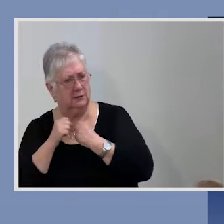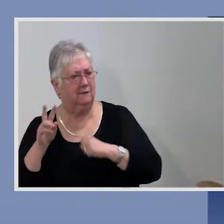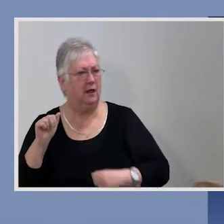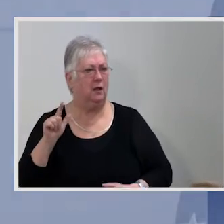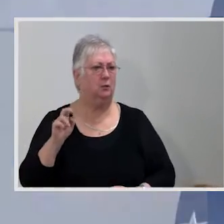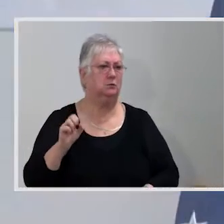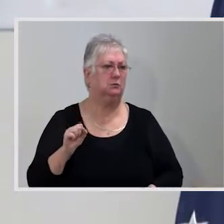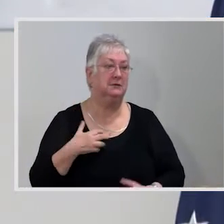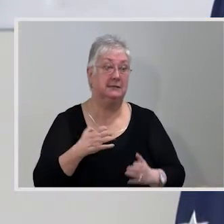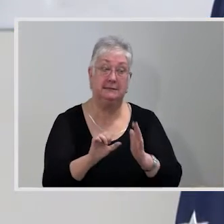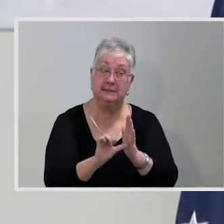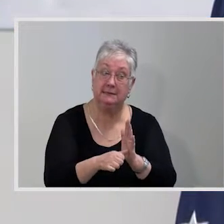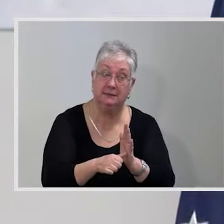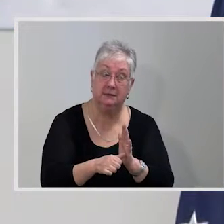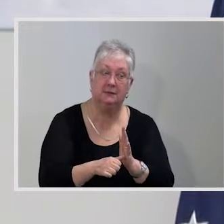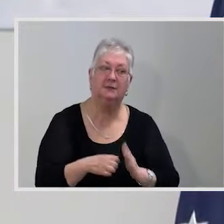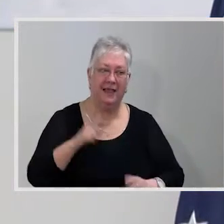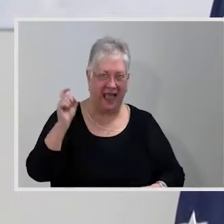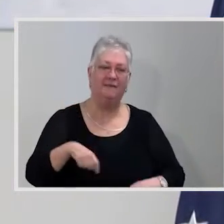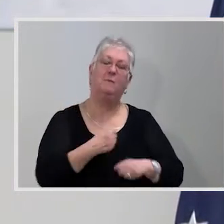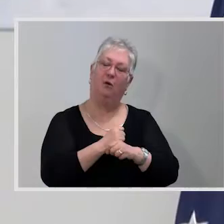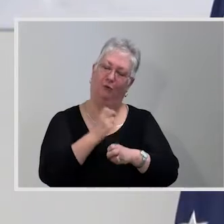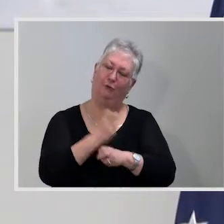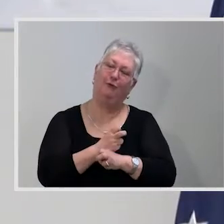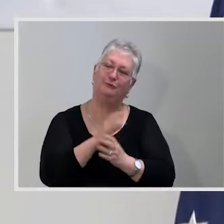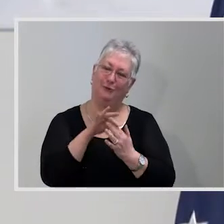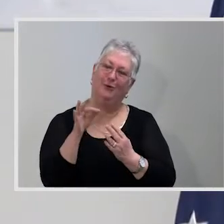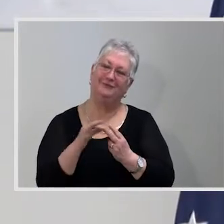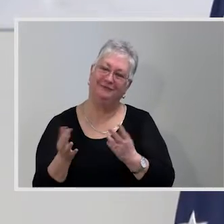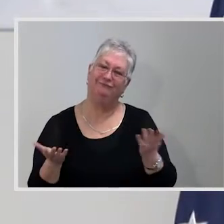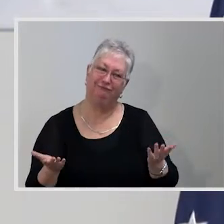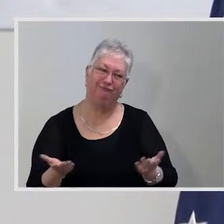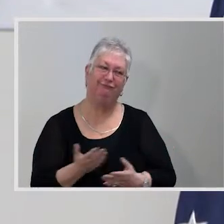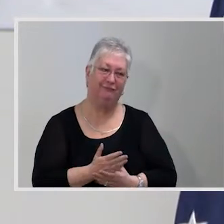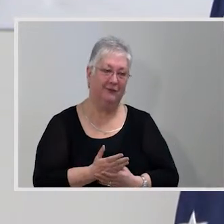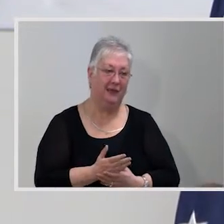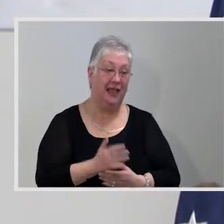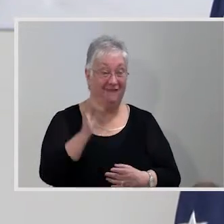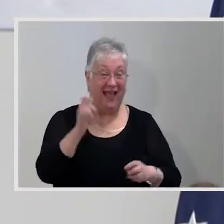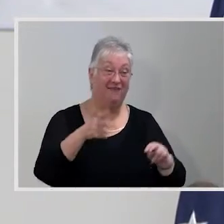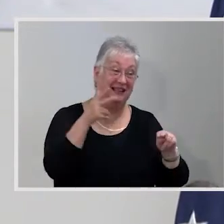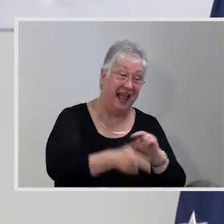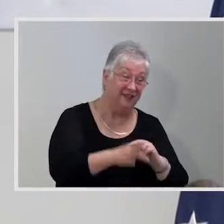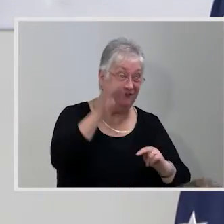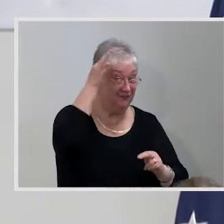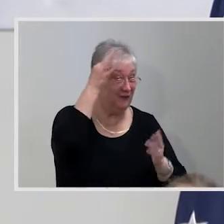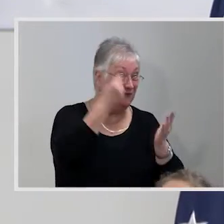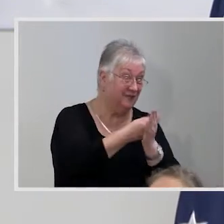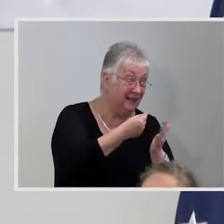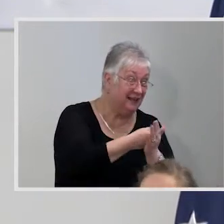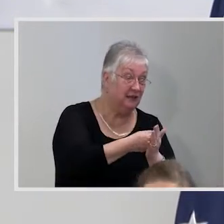IF WE DO HAVE CUTS IN OUR FEDERAL FUNDS OR PROGRAMMING, WE'RE GOING TO HAVE TO MAKE THOSE CUTS HERE OR WE'RE GOING